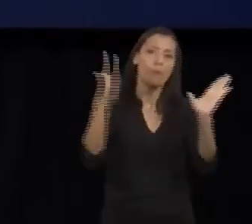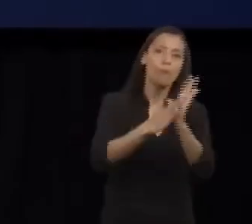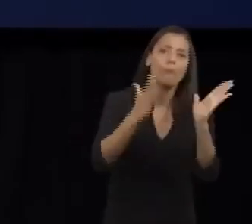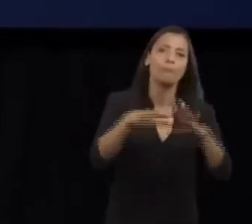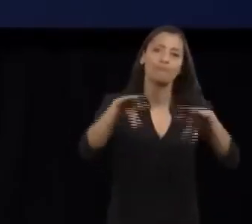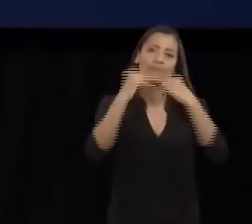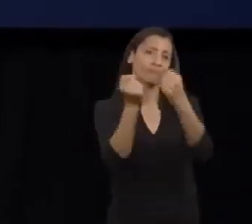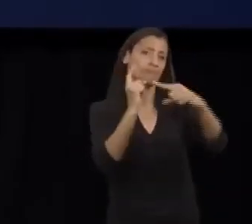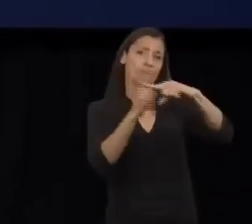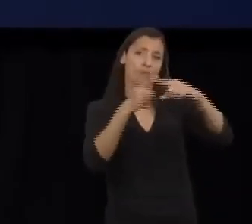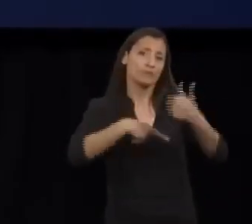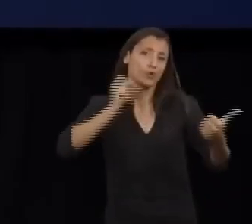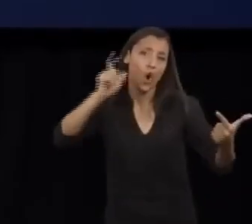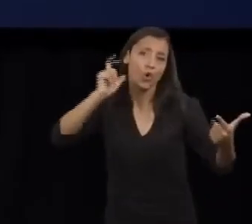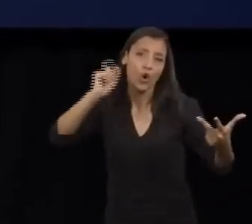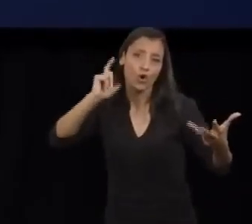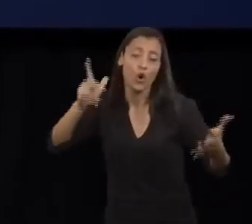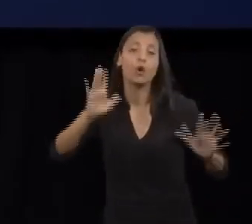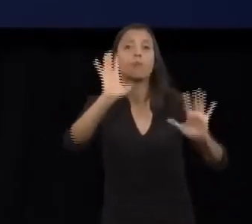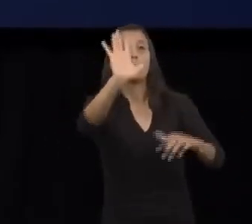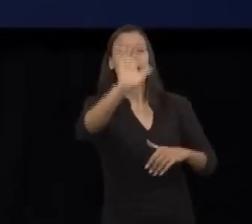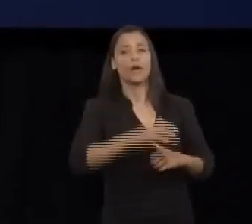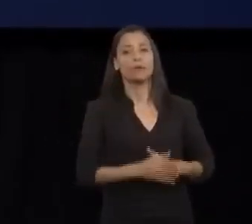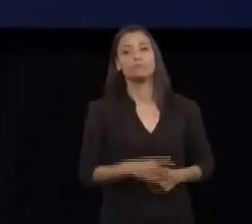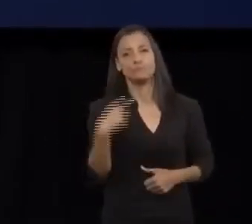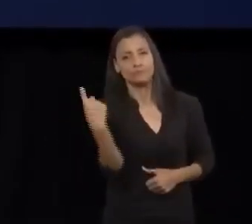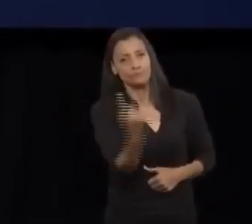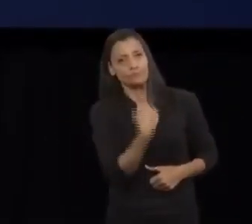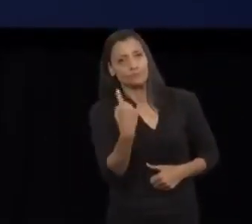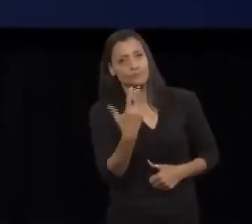But we have not only managed